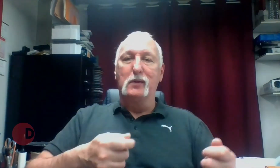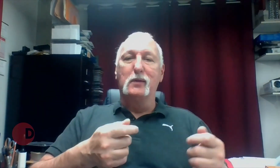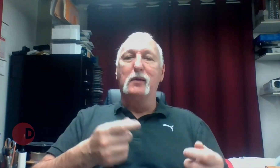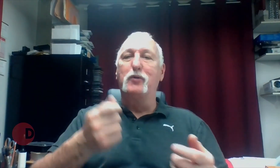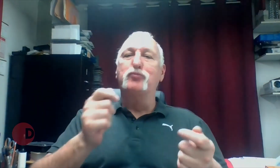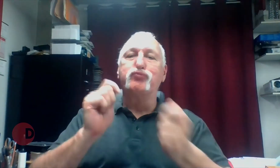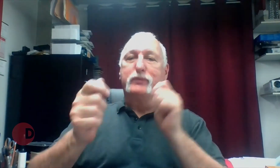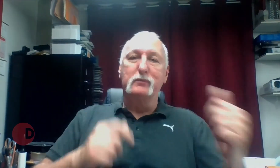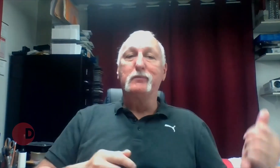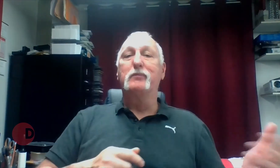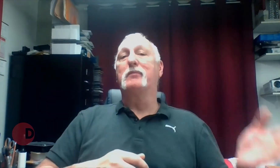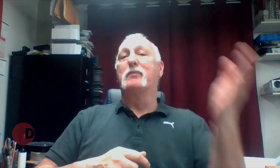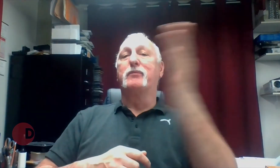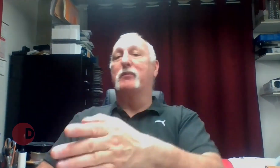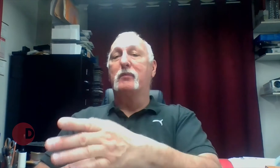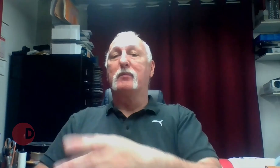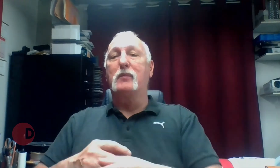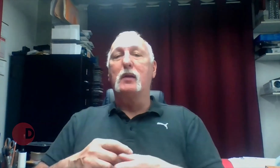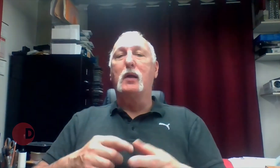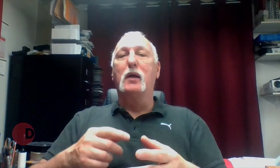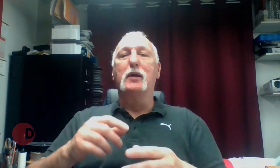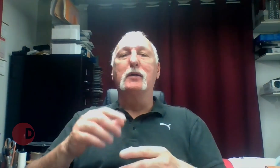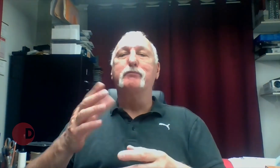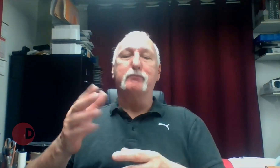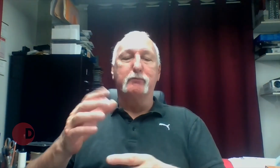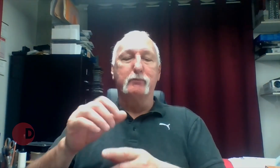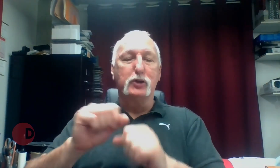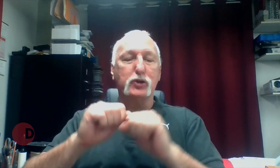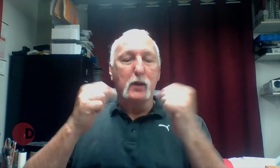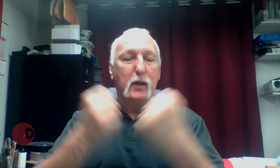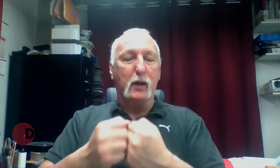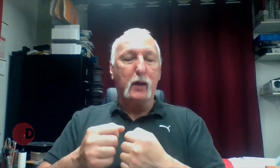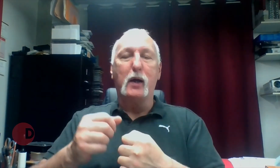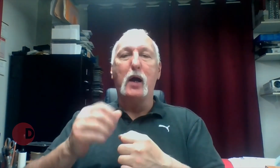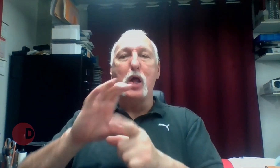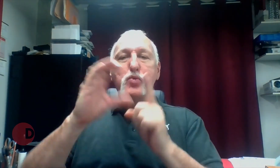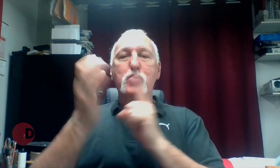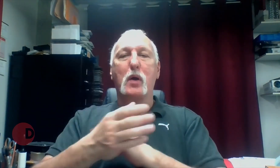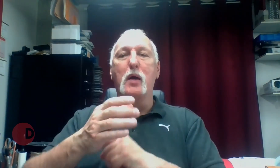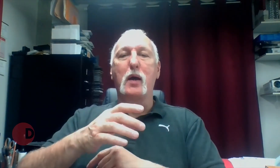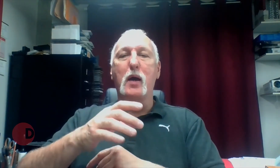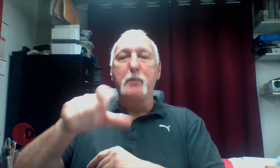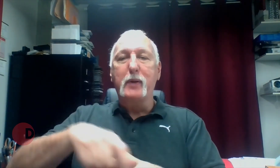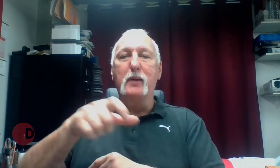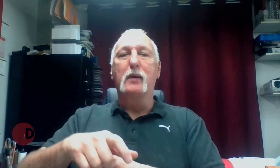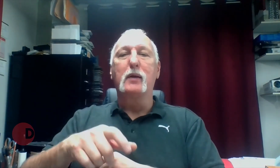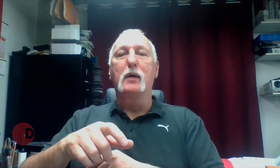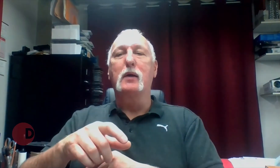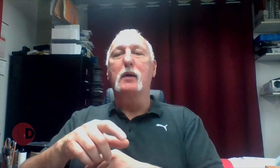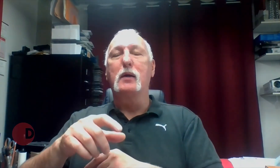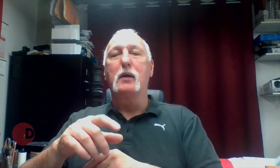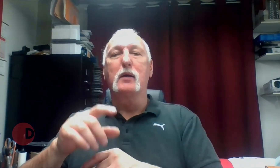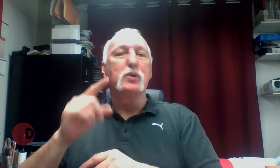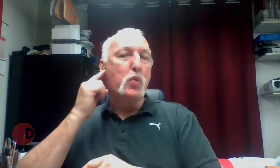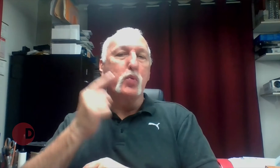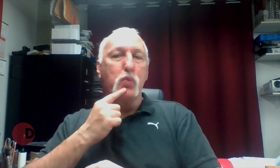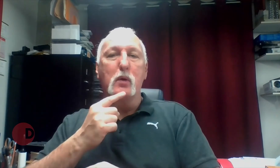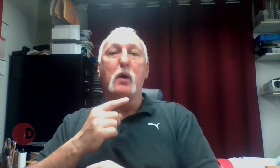Quebec Cultural Deaf Society which hosts events and activities